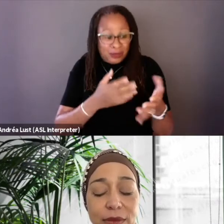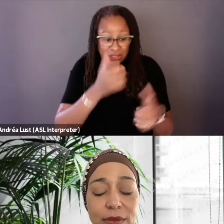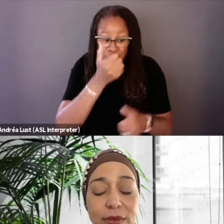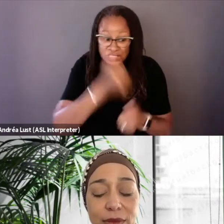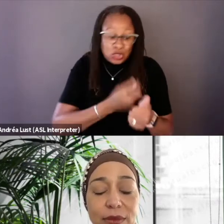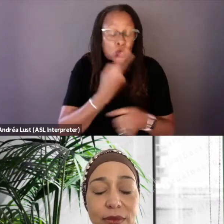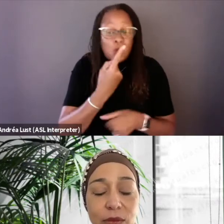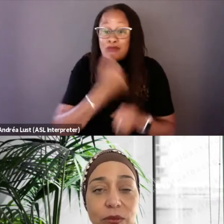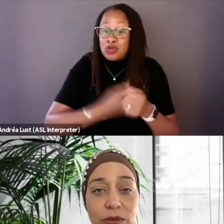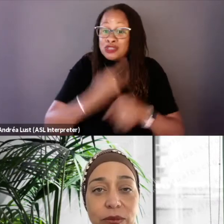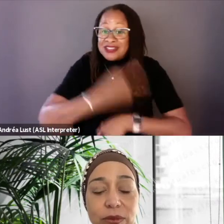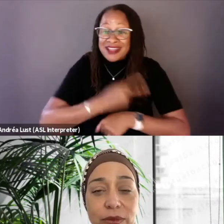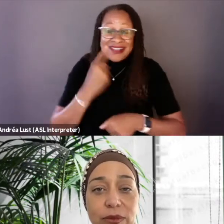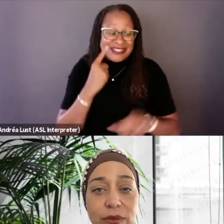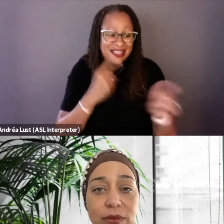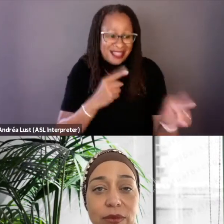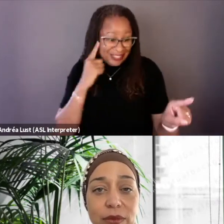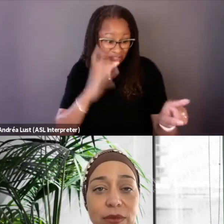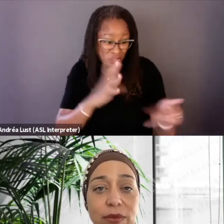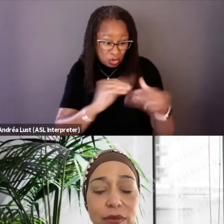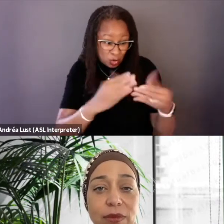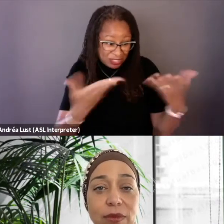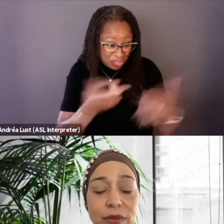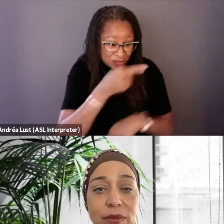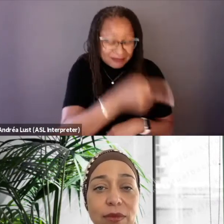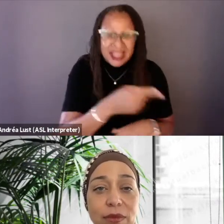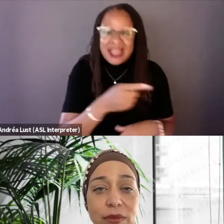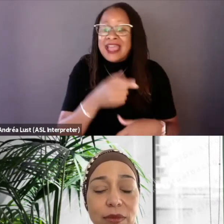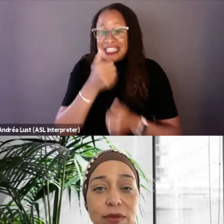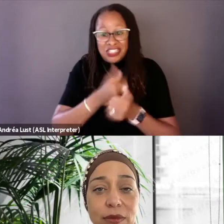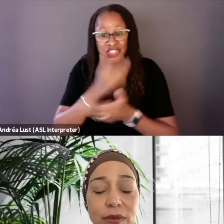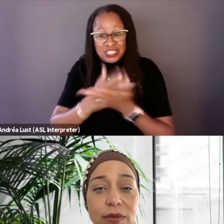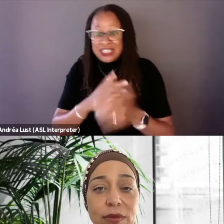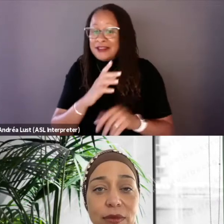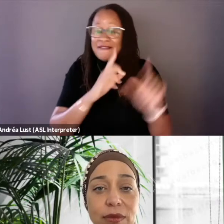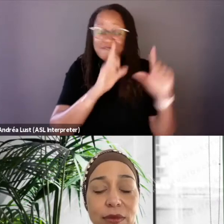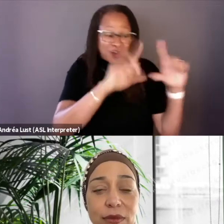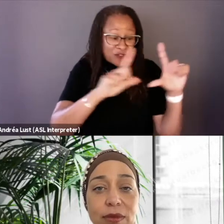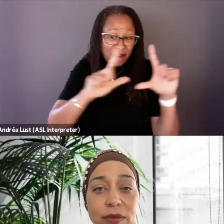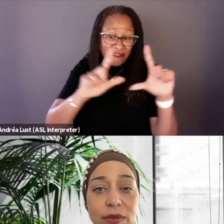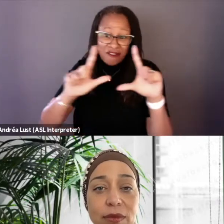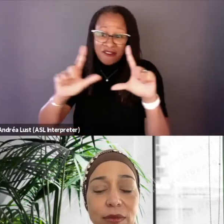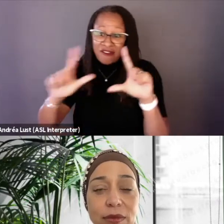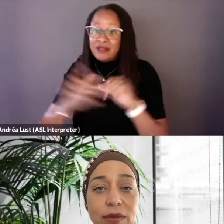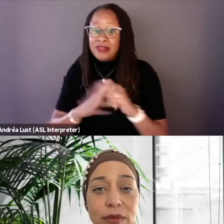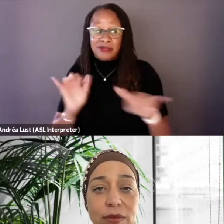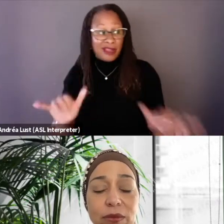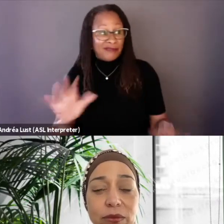and I said, I think this is what the story is. And we just went scene by scene, frame by frame. And they were like, cool, let's do that, you know.